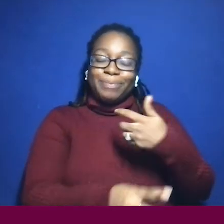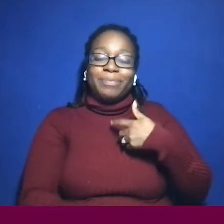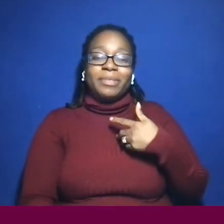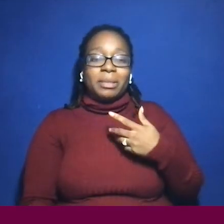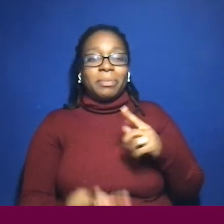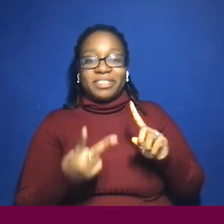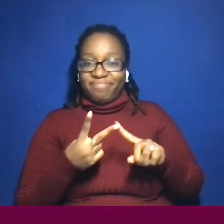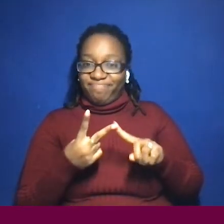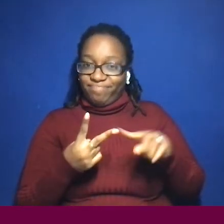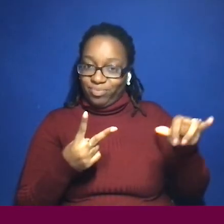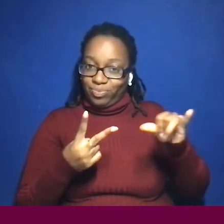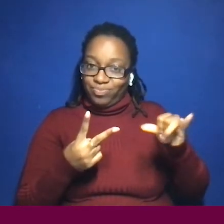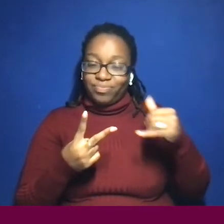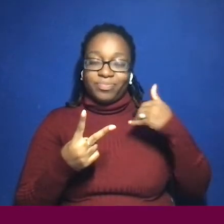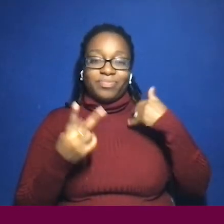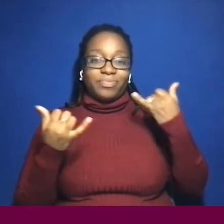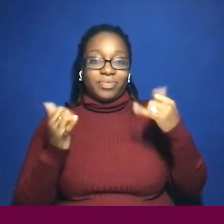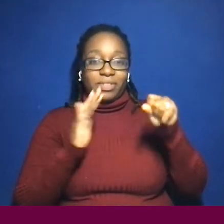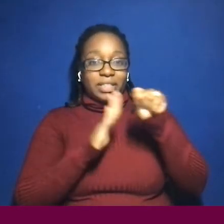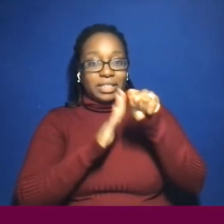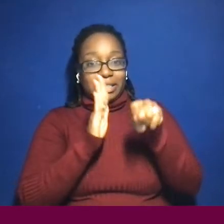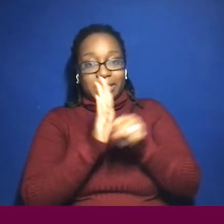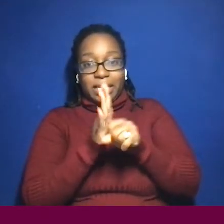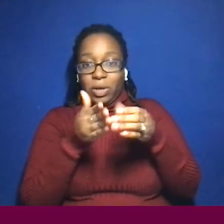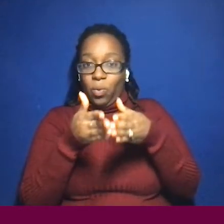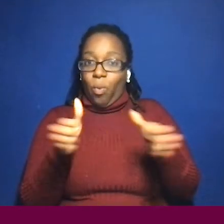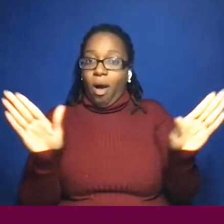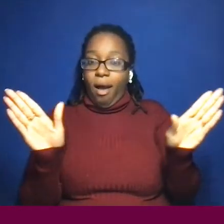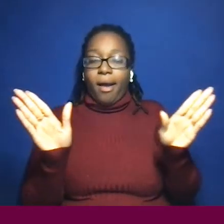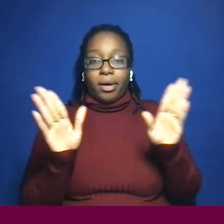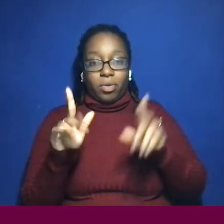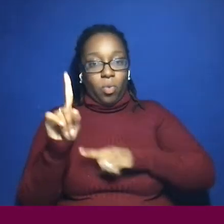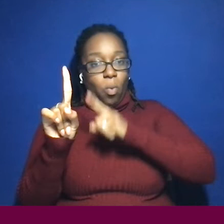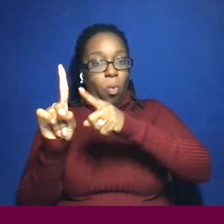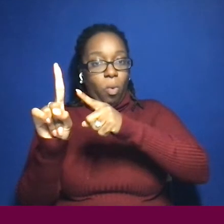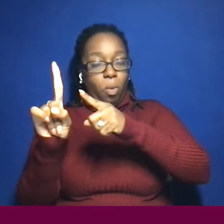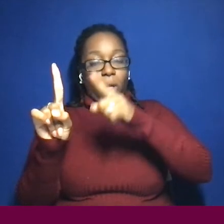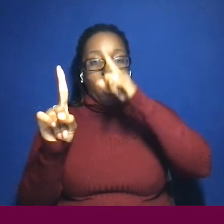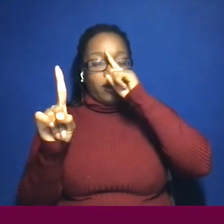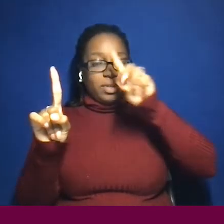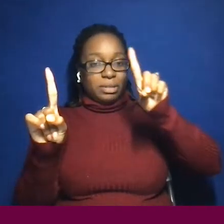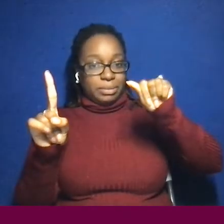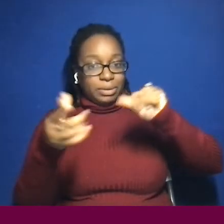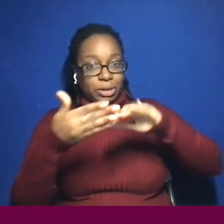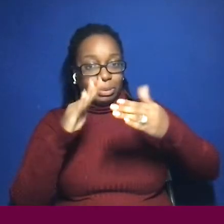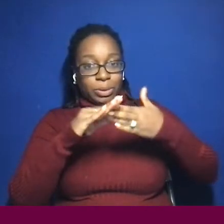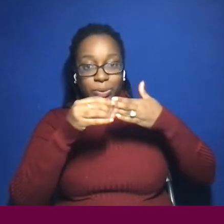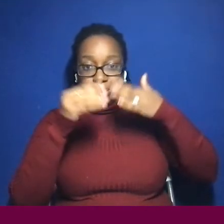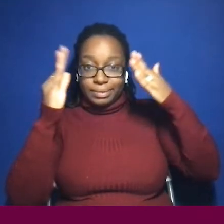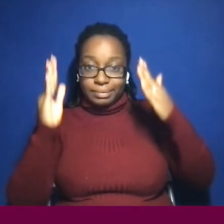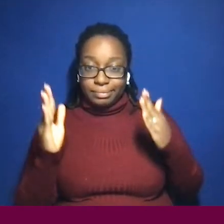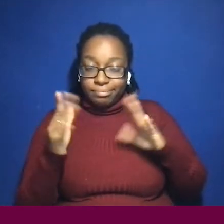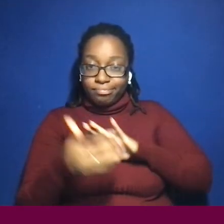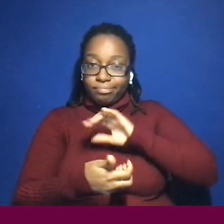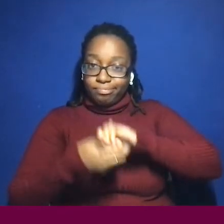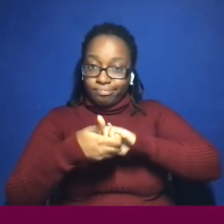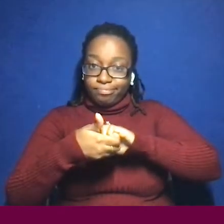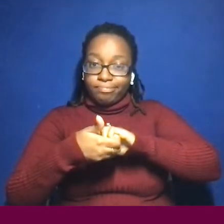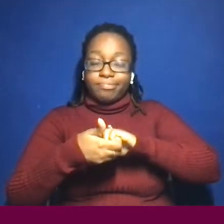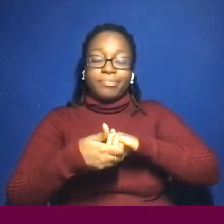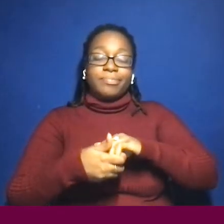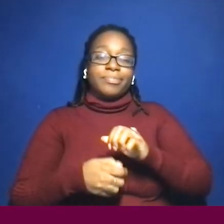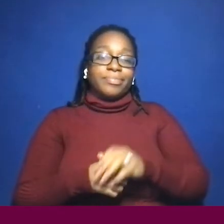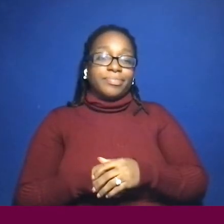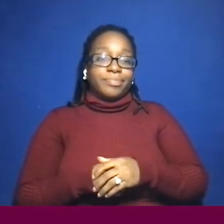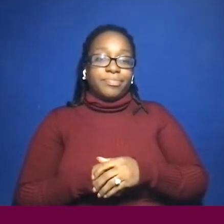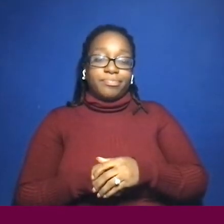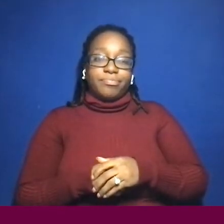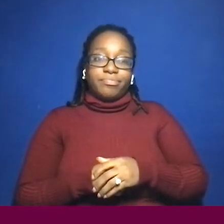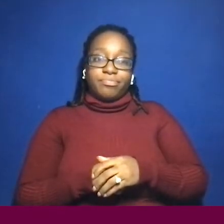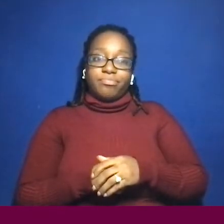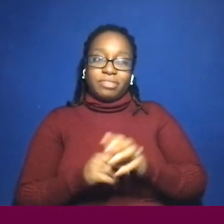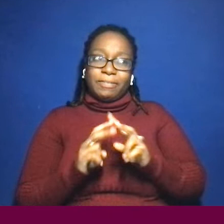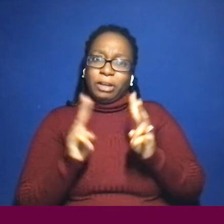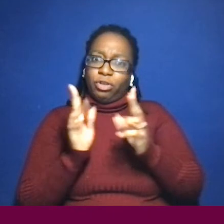have a statewide initiative. And disability community leaders have been very actively